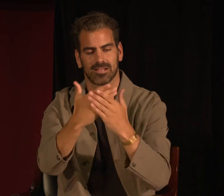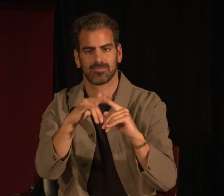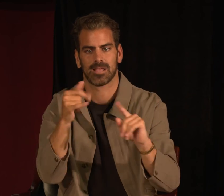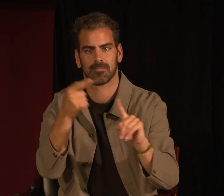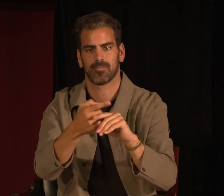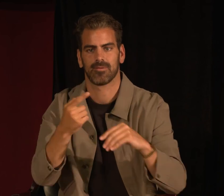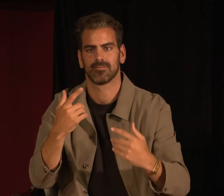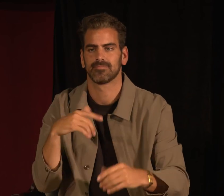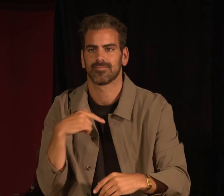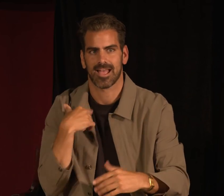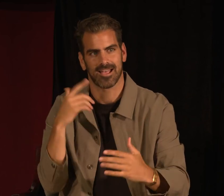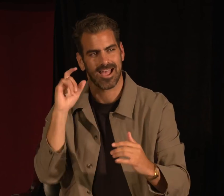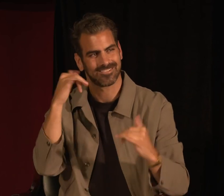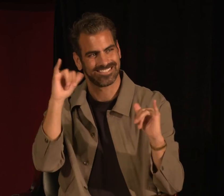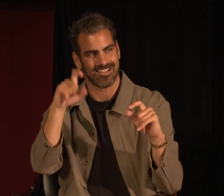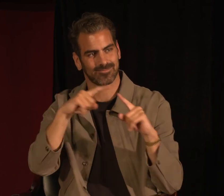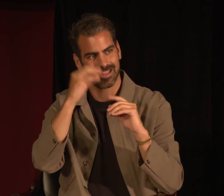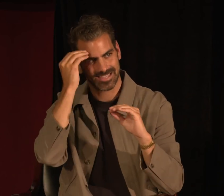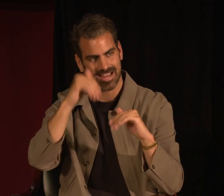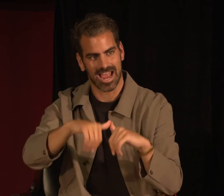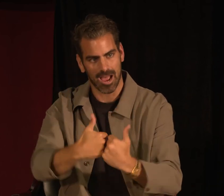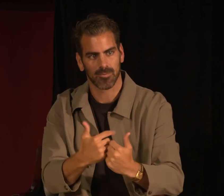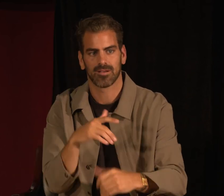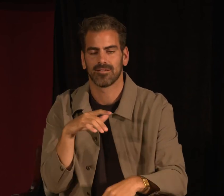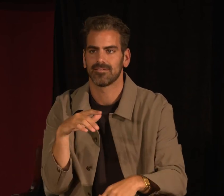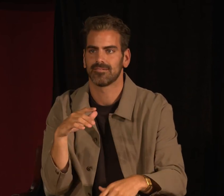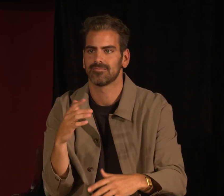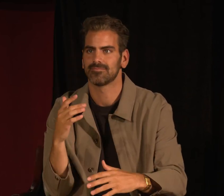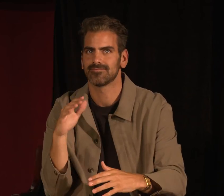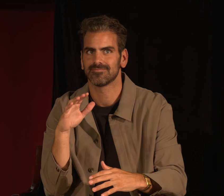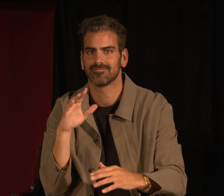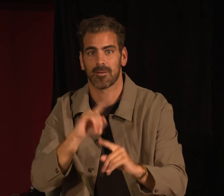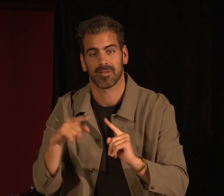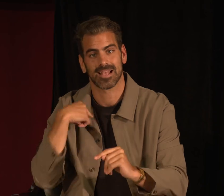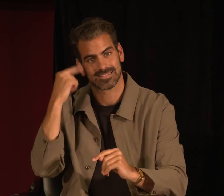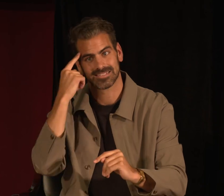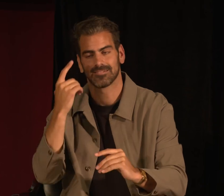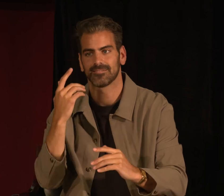I do think that we're sort of arriving to that point. I think we're still moving towards that point.